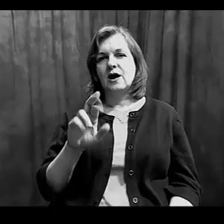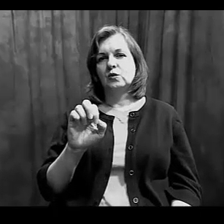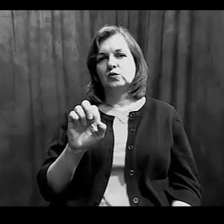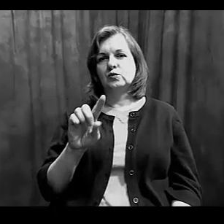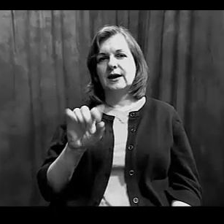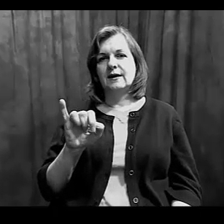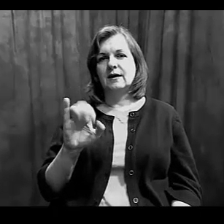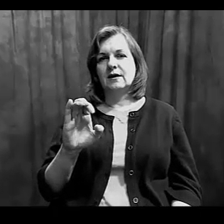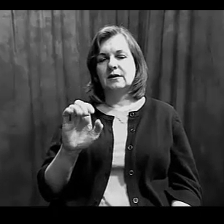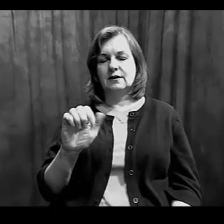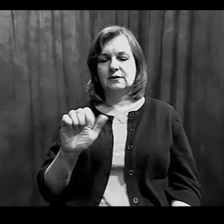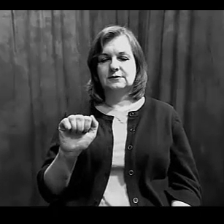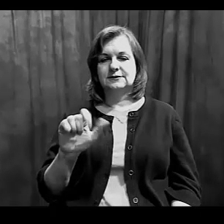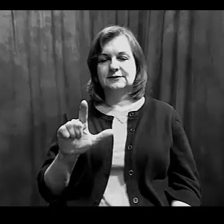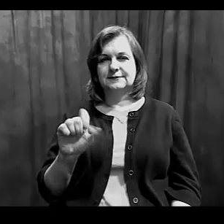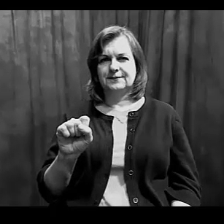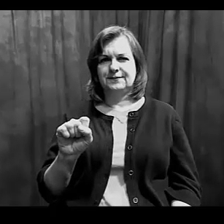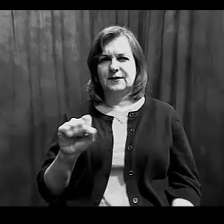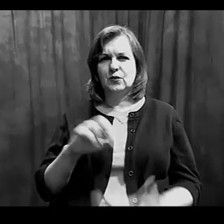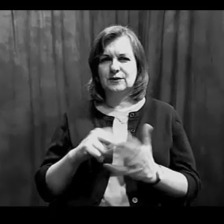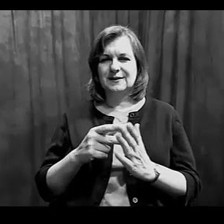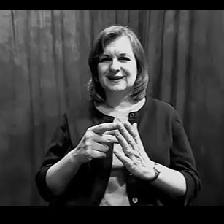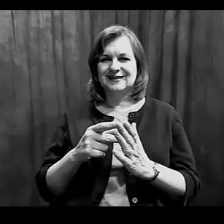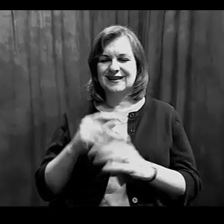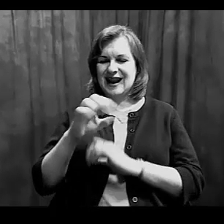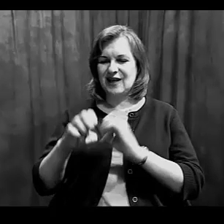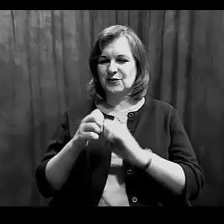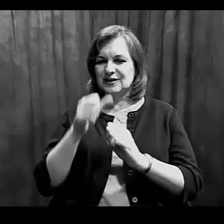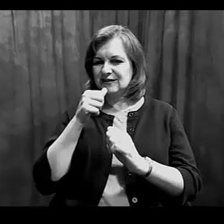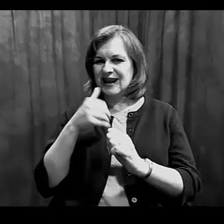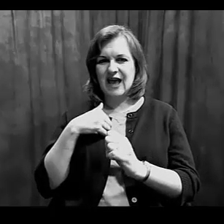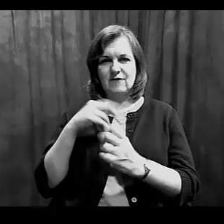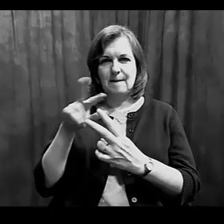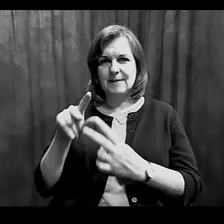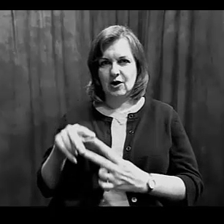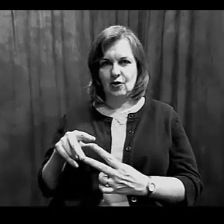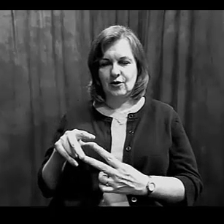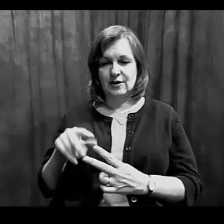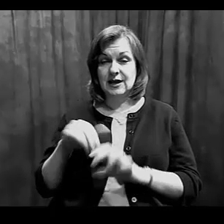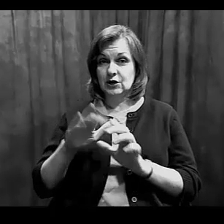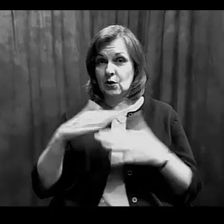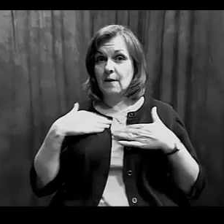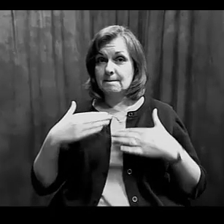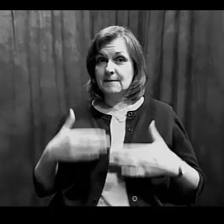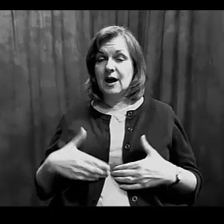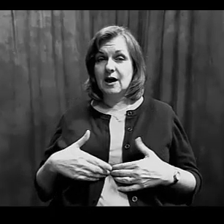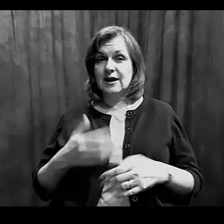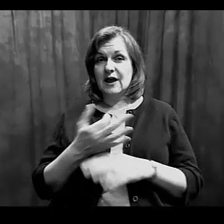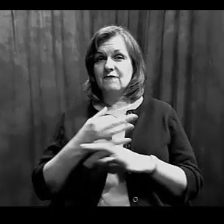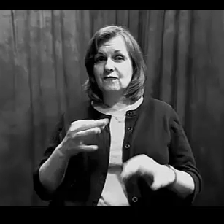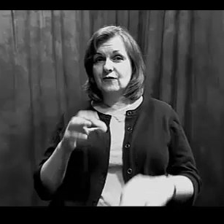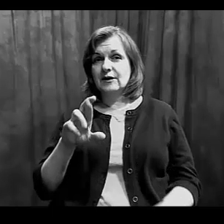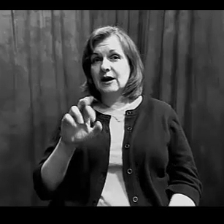and free radicals essentially are these unpaired electrons and in your body they can be very very dangerous